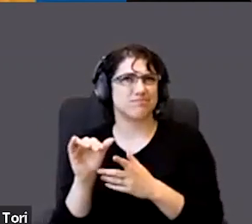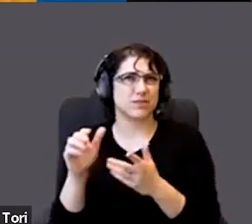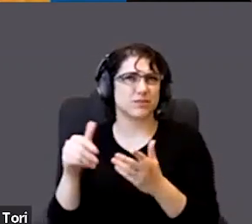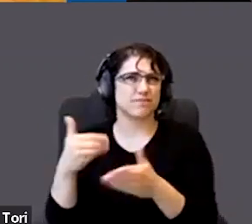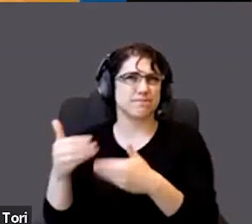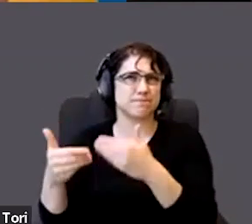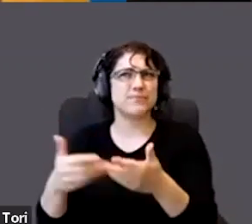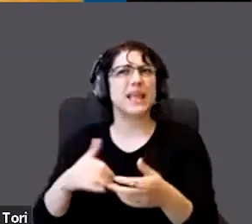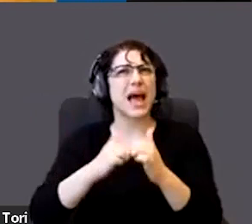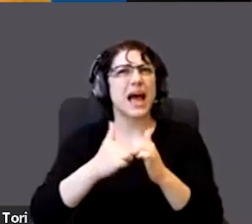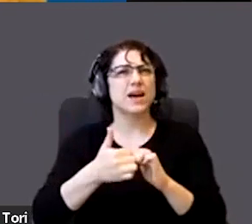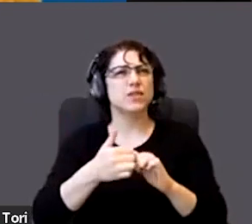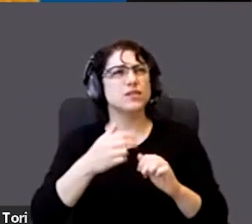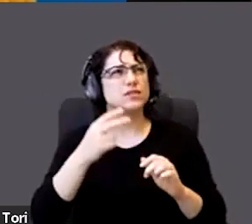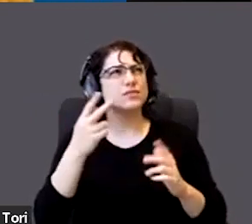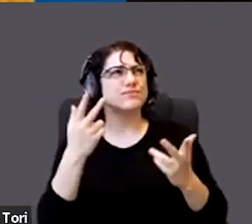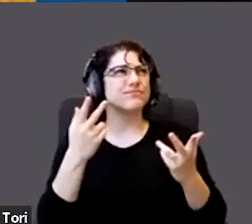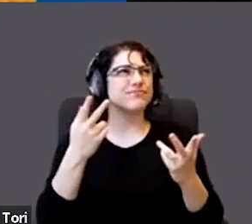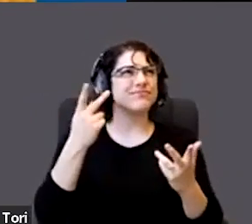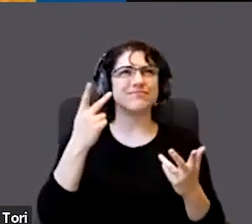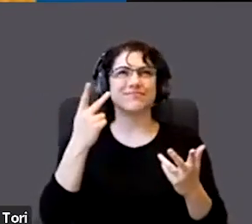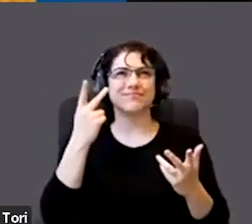and localities to sort of strengthen, you know,